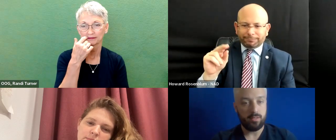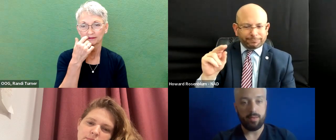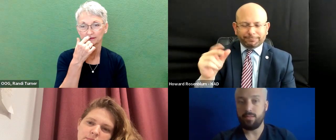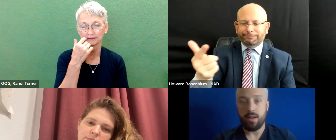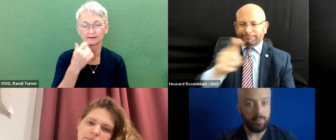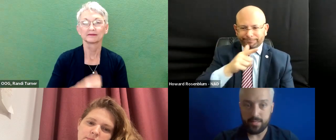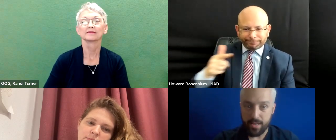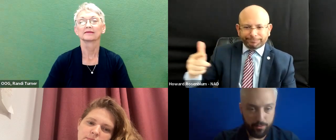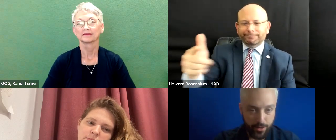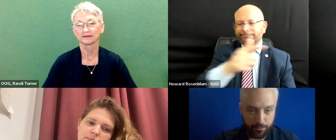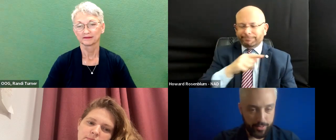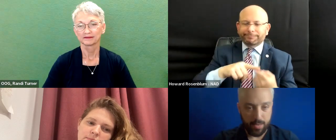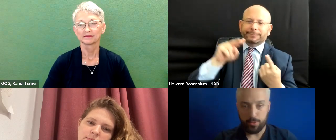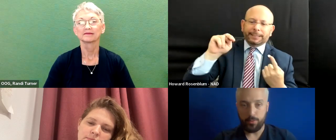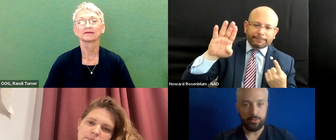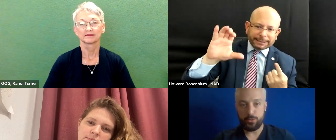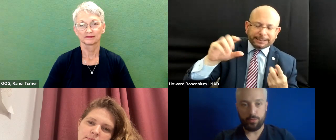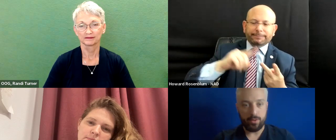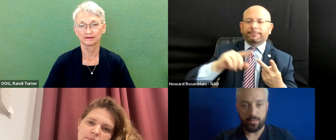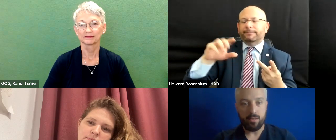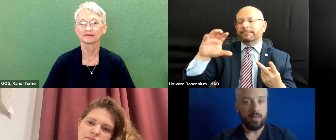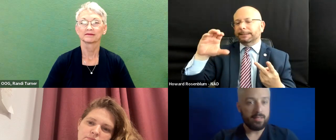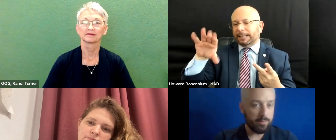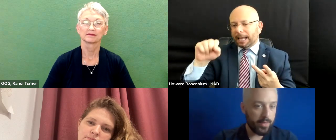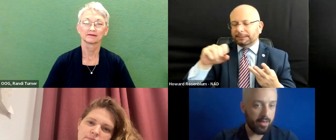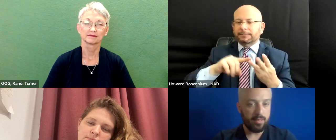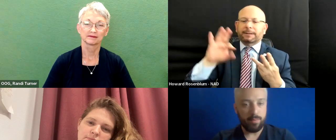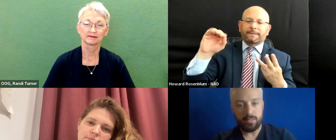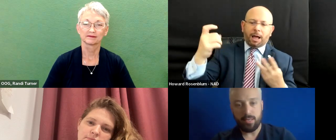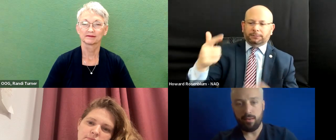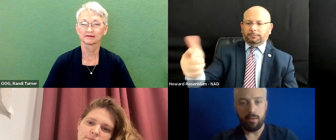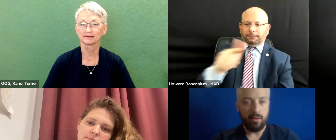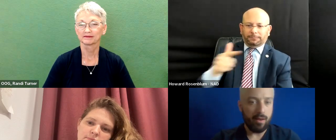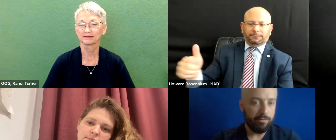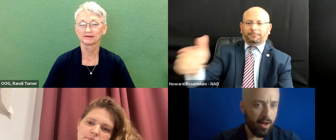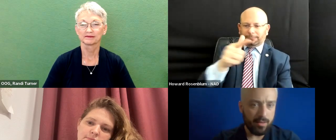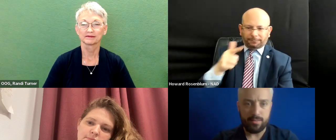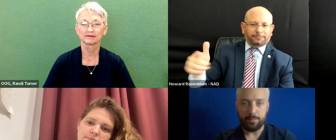NFL but the networks where the superbowl is where the super bowl